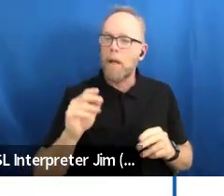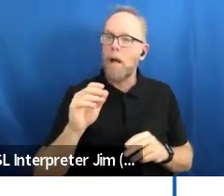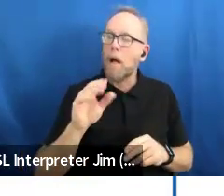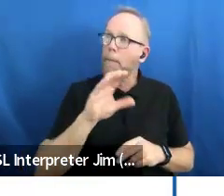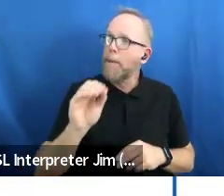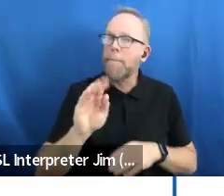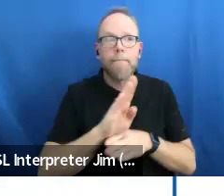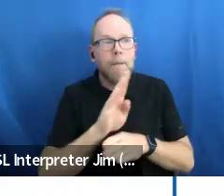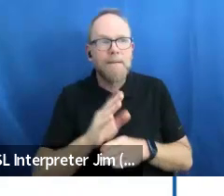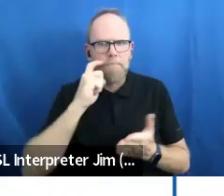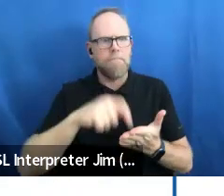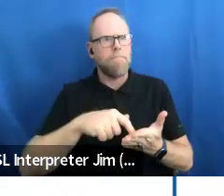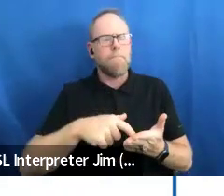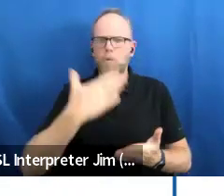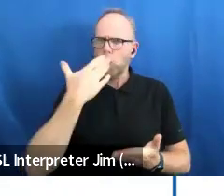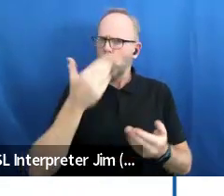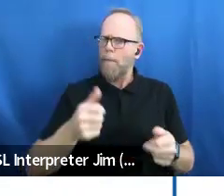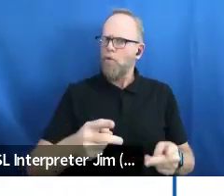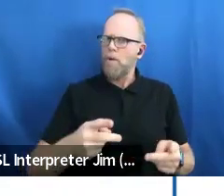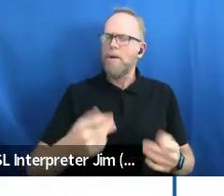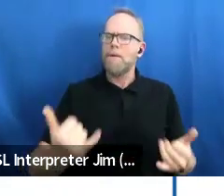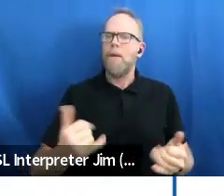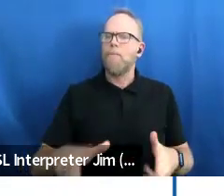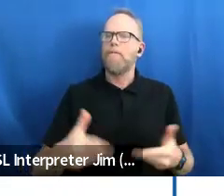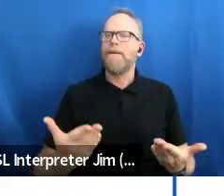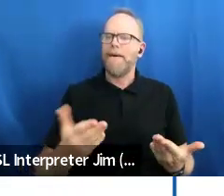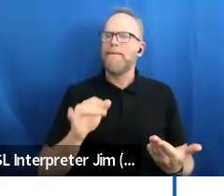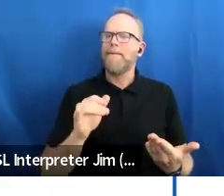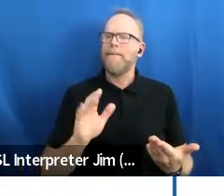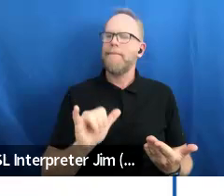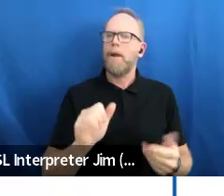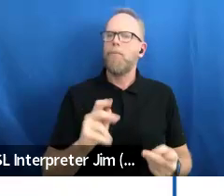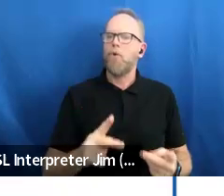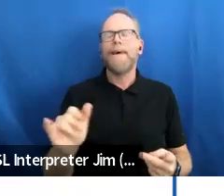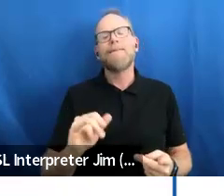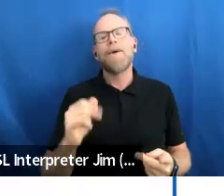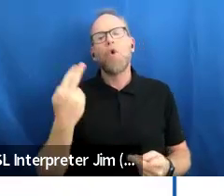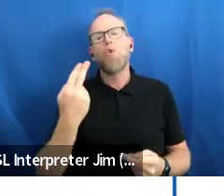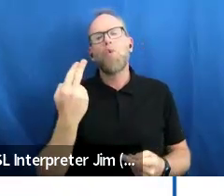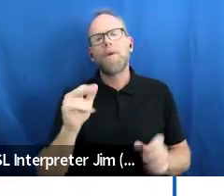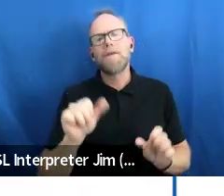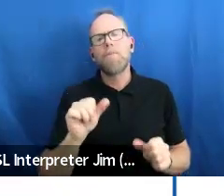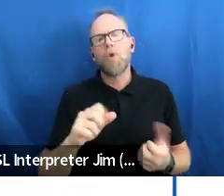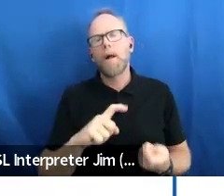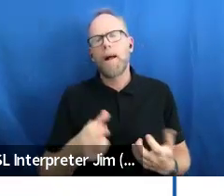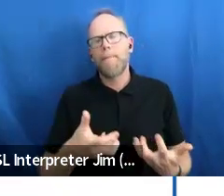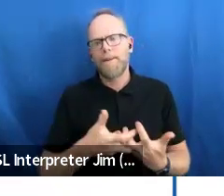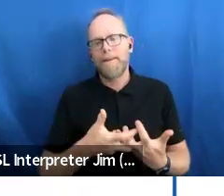see that it can be offered as a reasonable accommodation. Even if you want to require that people come in once a week or something like